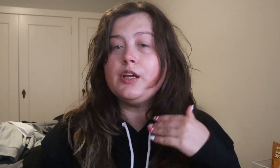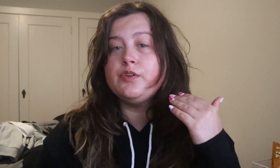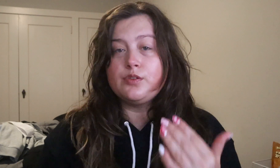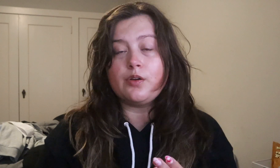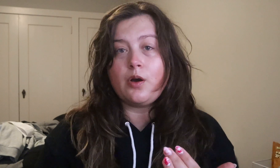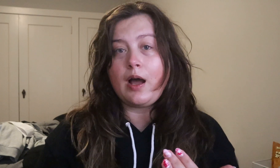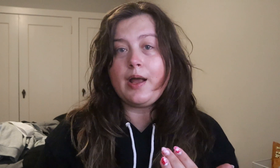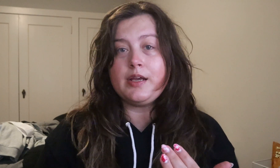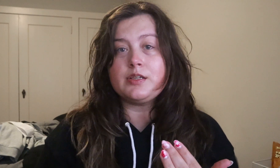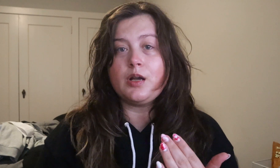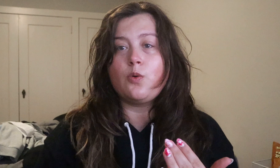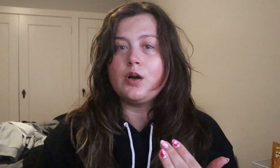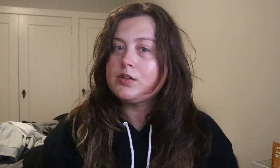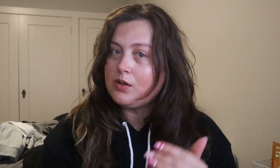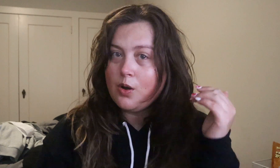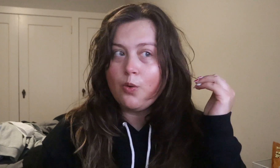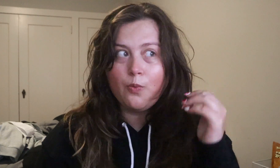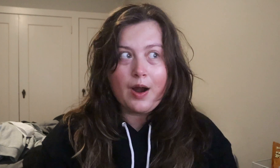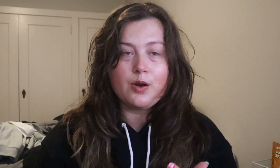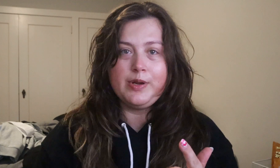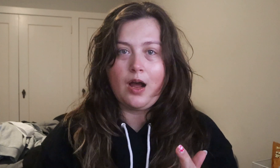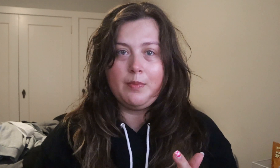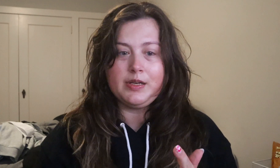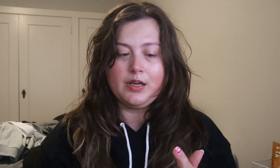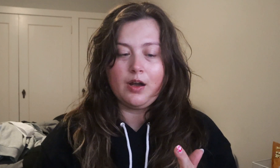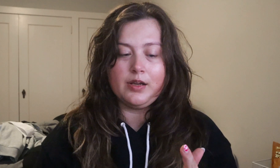if you don't know how ASL works, why are we commenting on it?